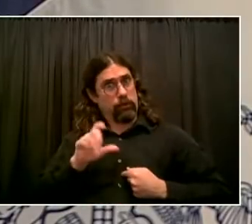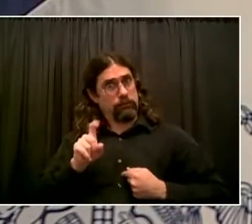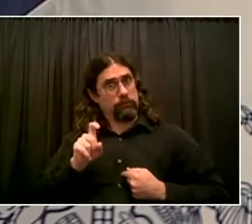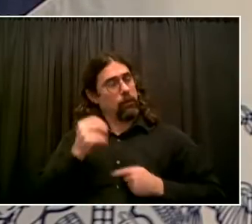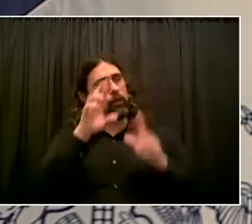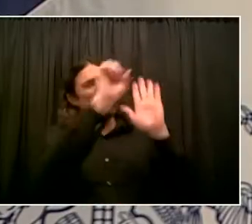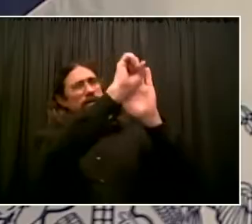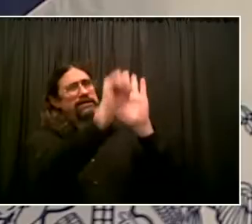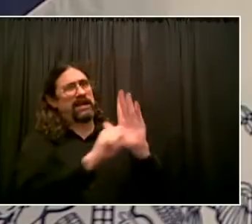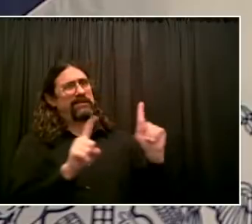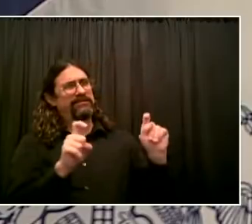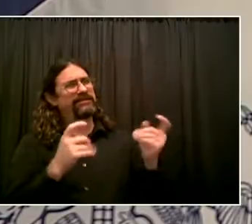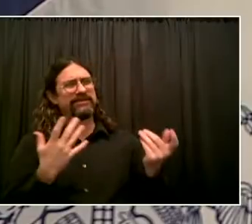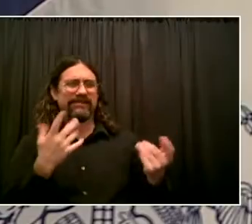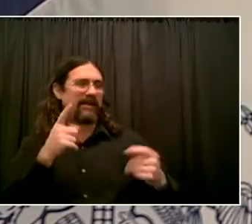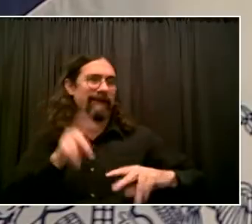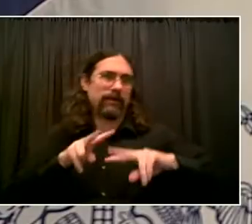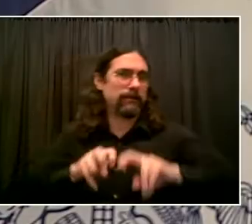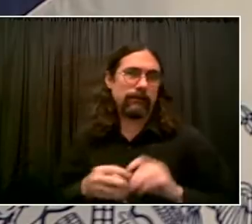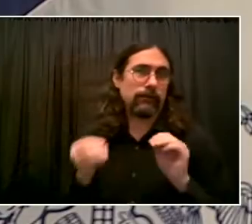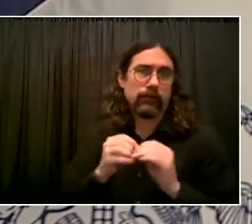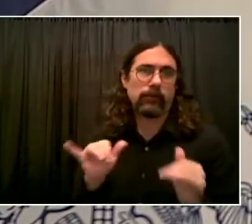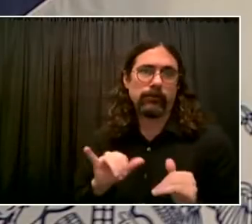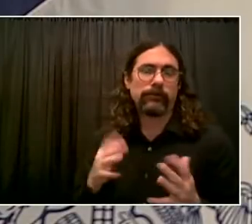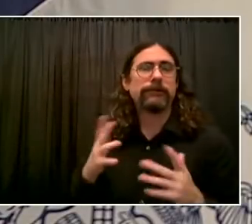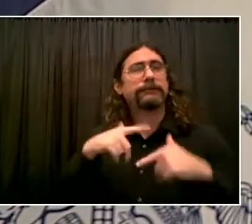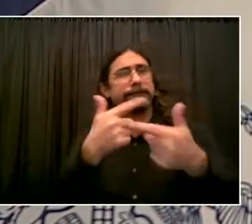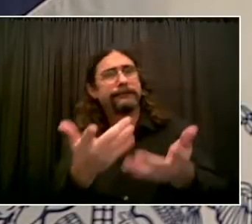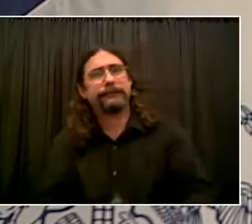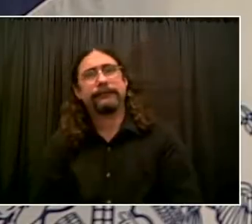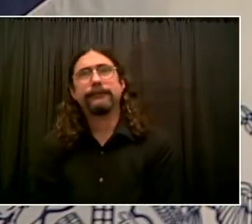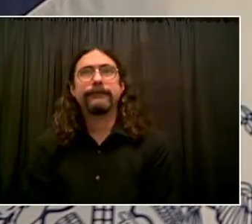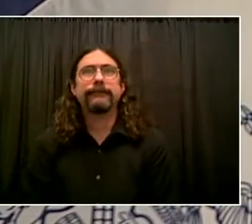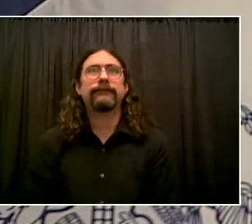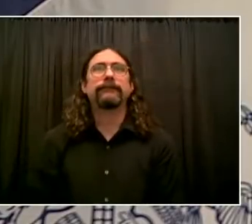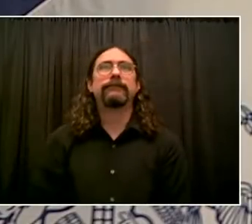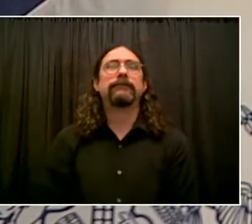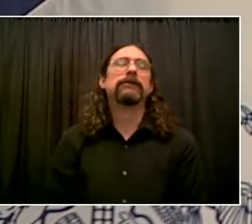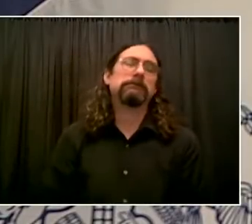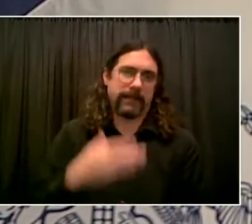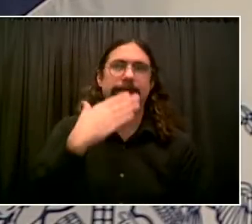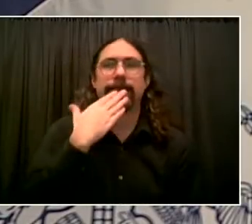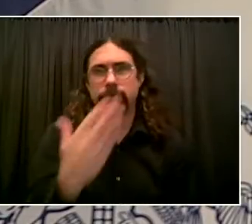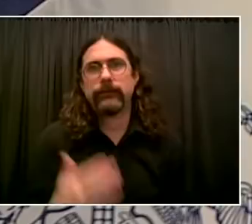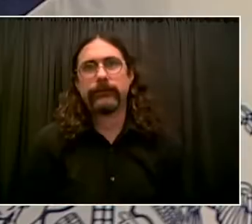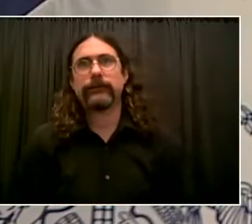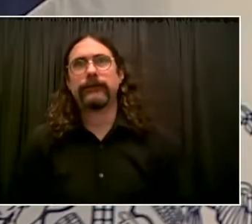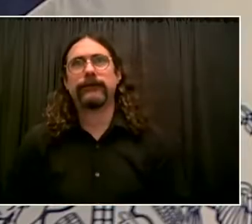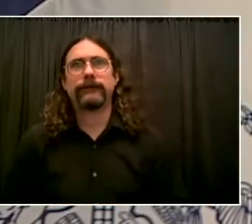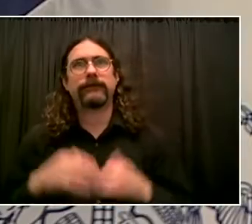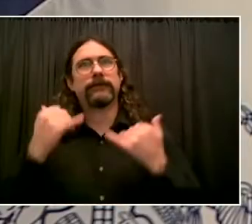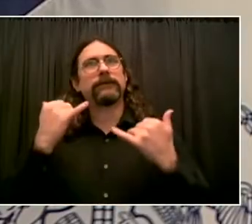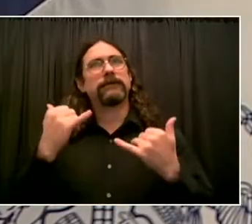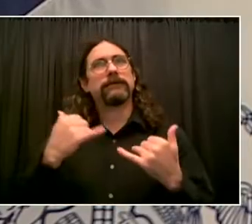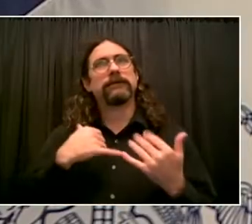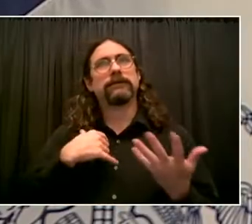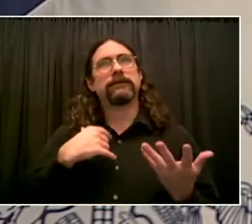GO AHEAD. WITH REGARDS TO YOU CALLING THE GOVERNOTOR INSTIUTTE A VACCINE MANDATE, HAVE YOU